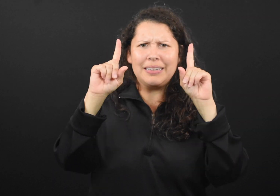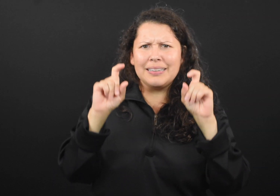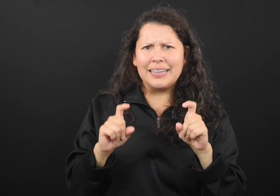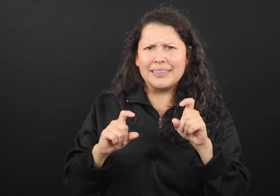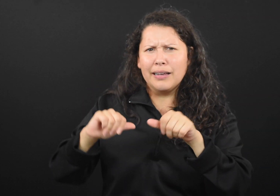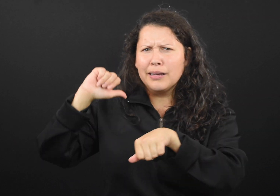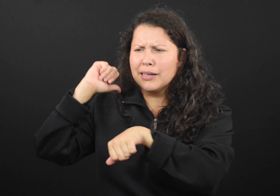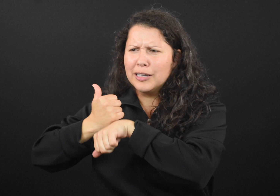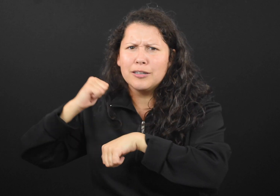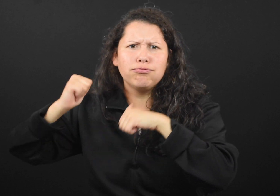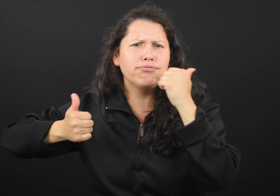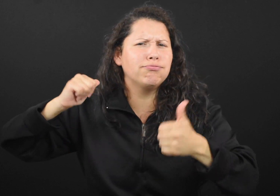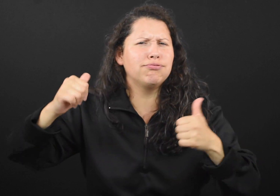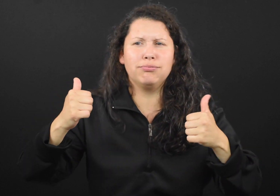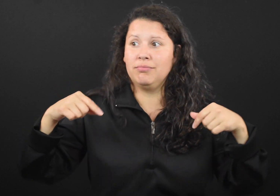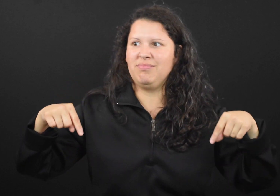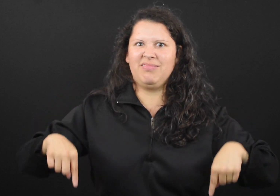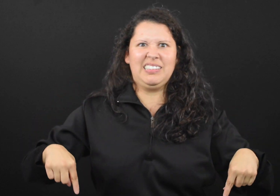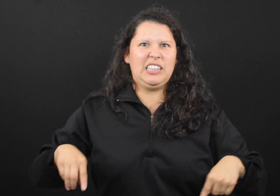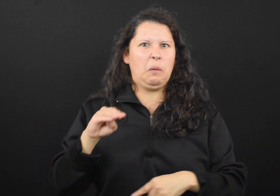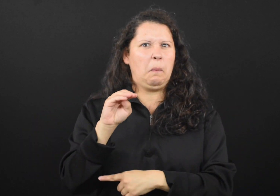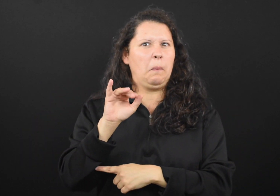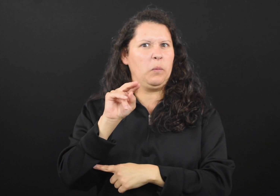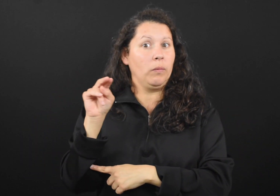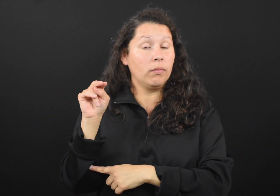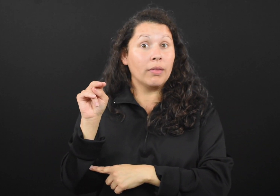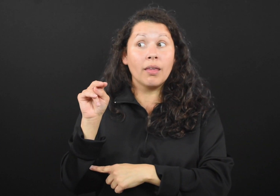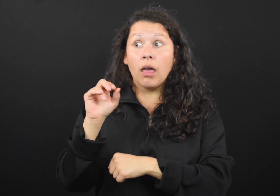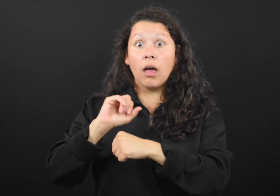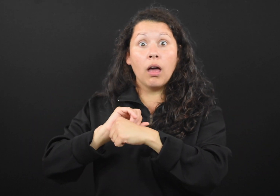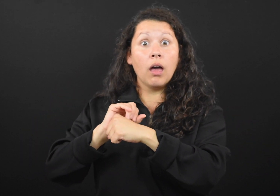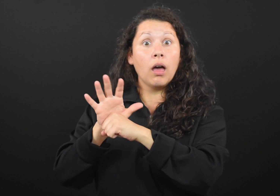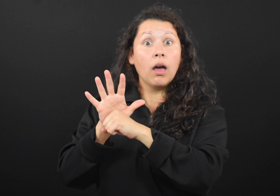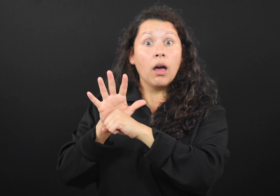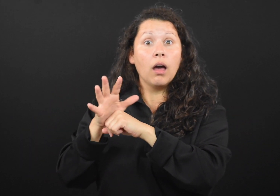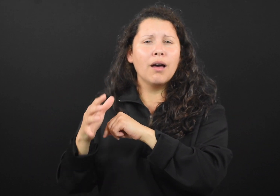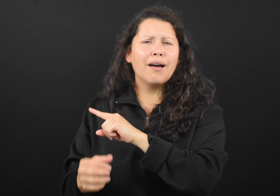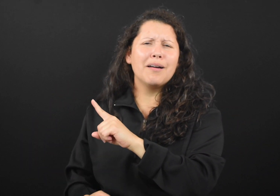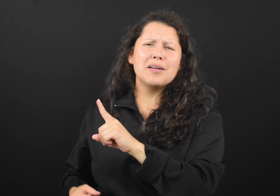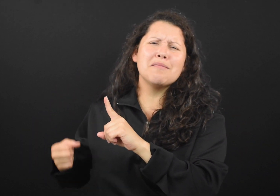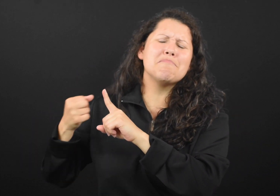Setting up community testing When COVID-19 arrived in Minnesota,